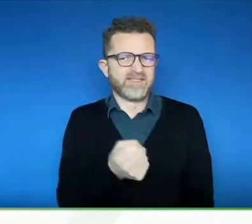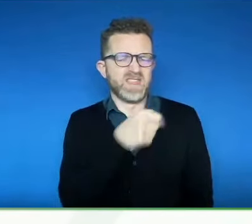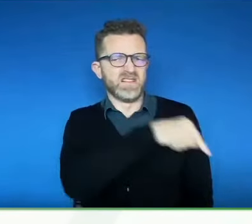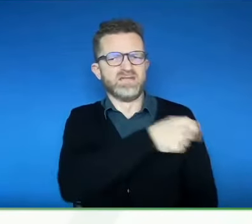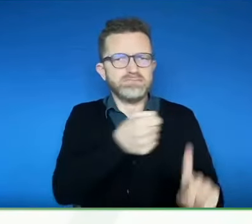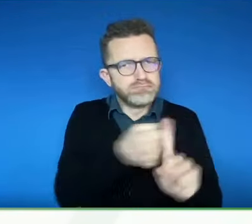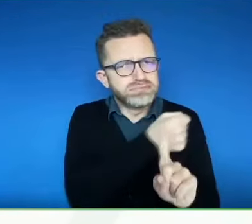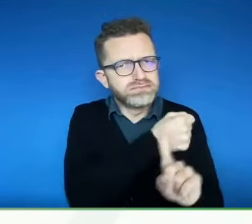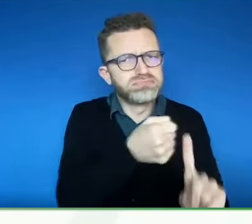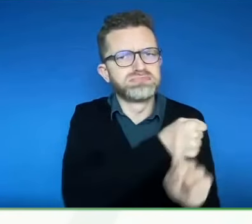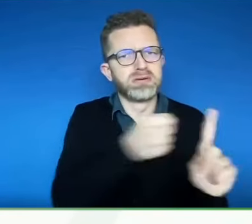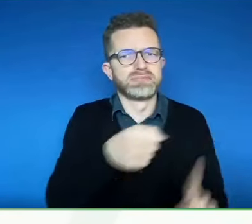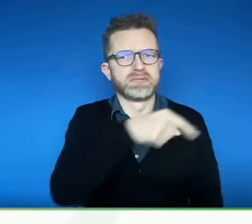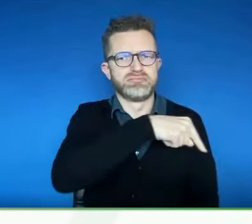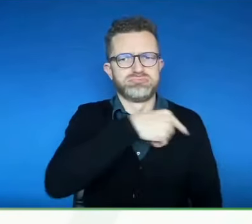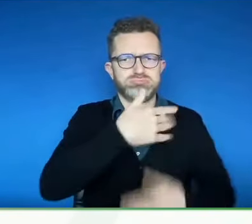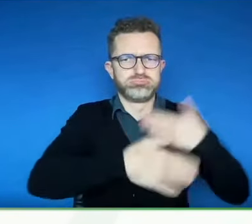However it is under investigation.